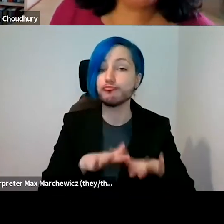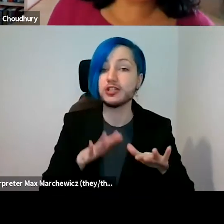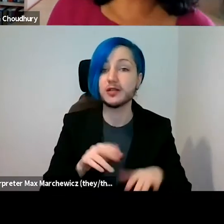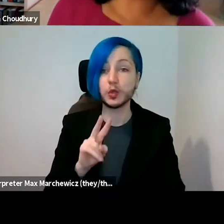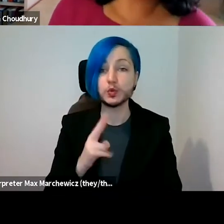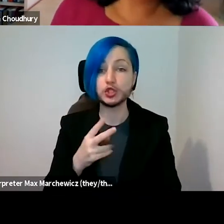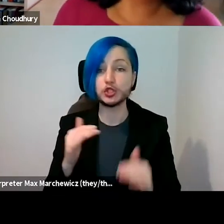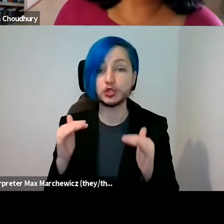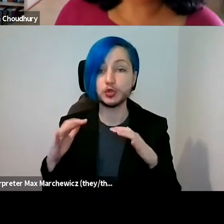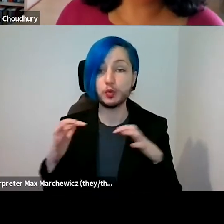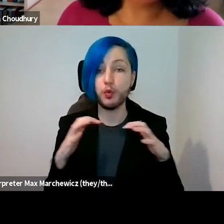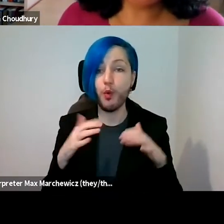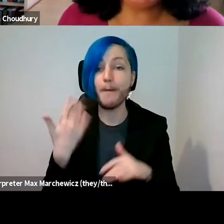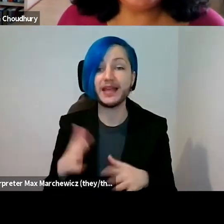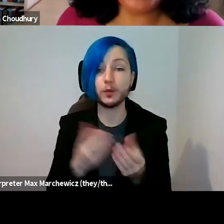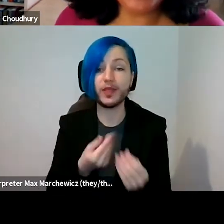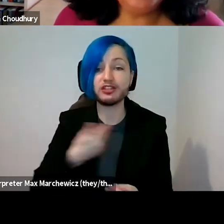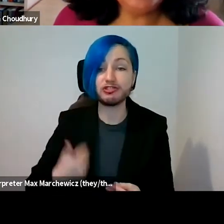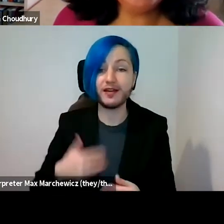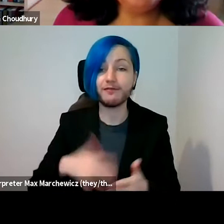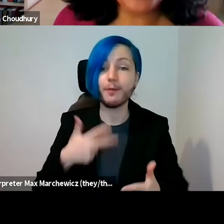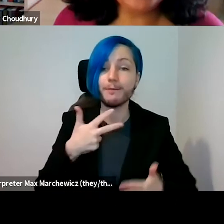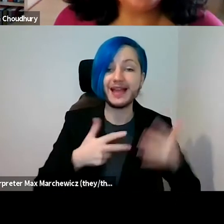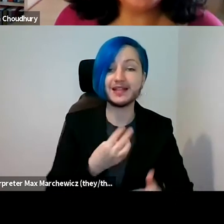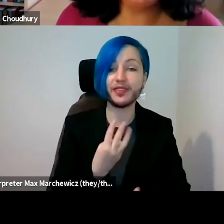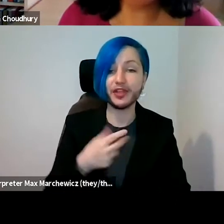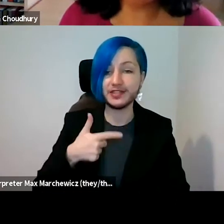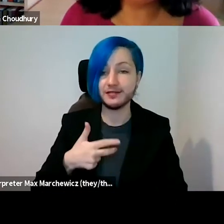with China from 1839 to 1842,